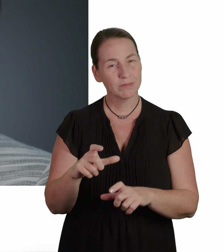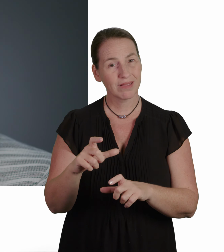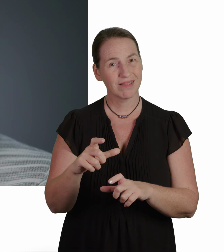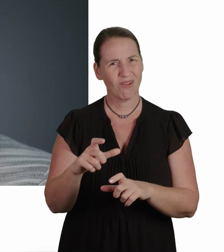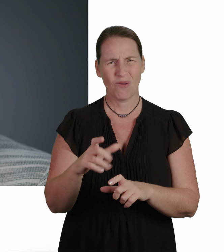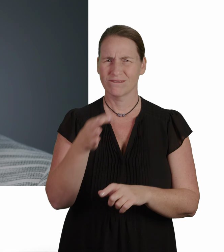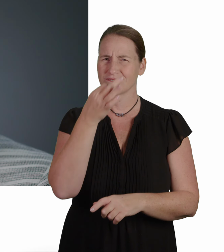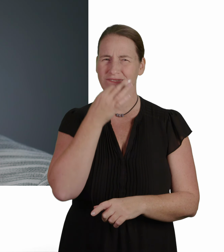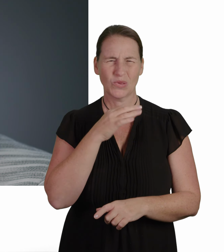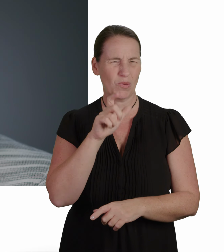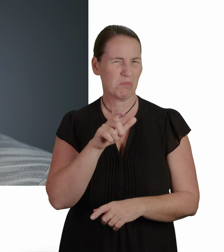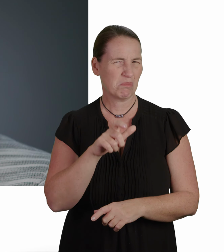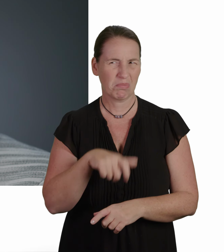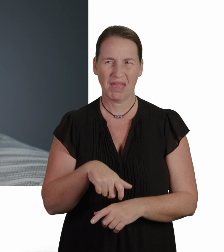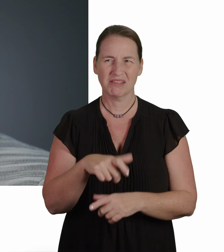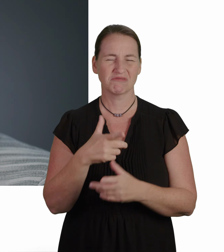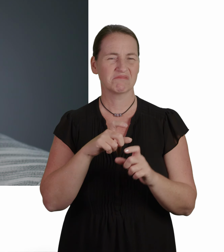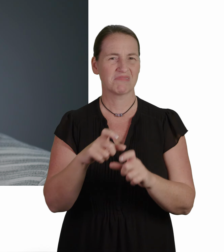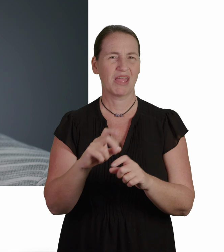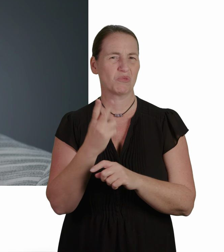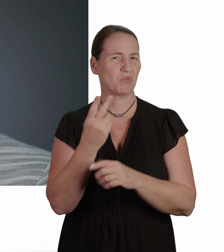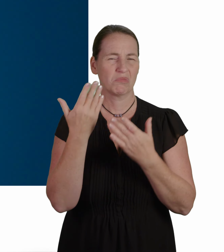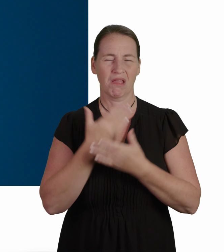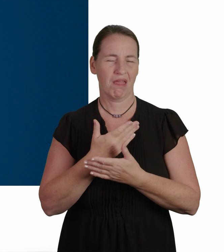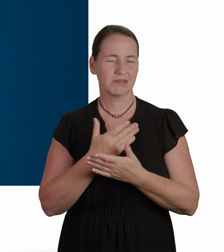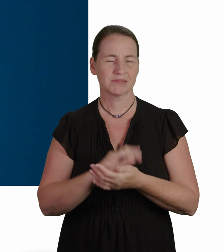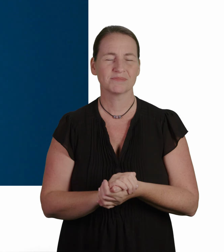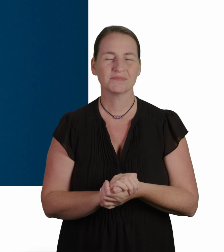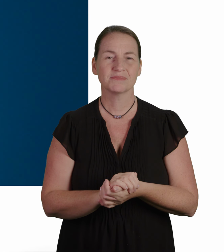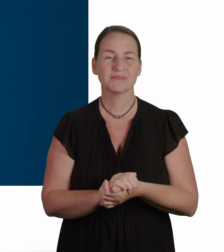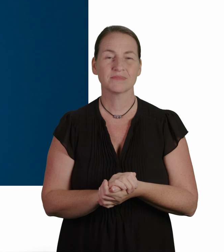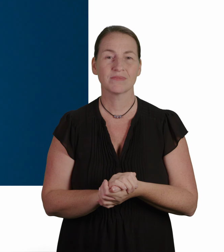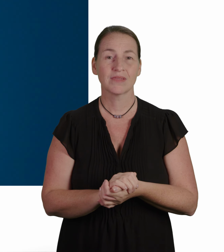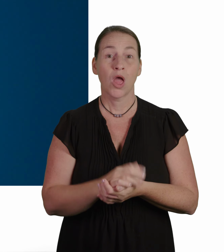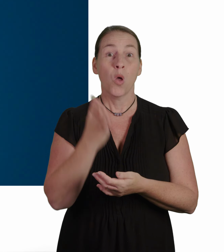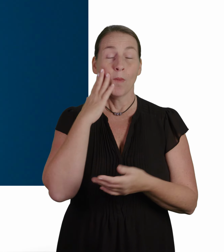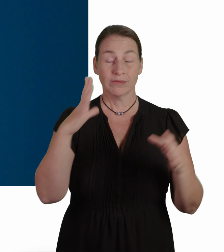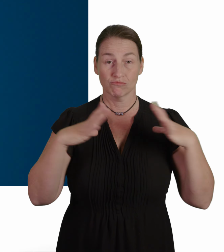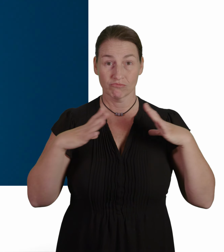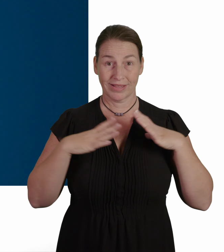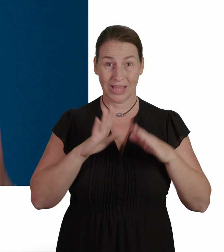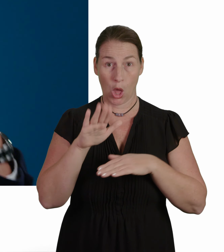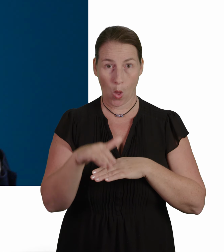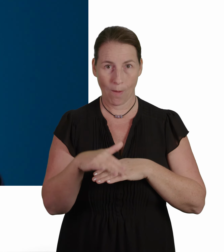It's extremely rare for patients to stay more than a night. When you're ready to go home, you will be going home with a bandage